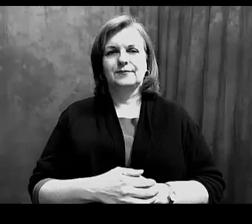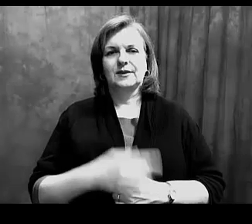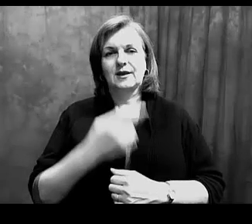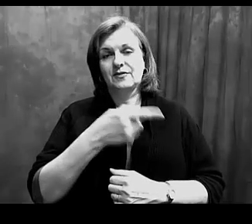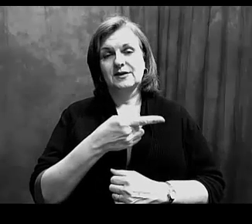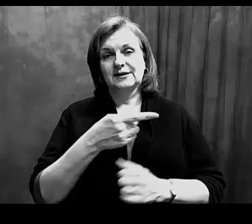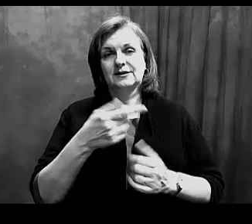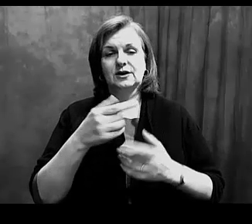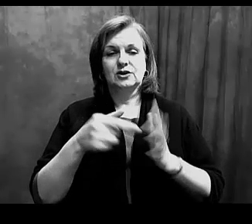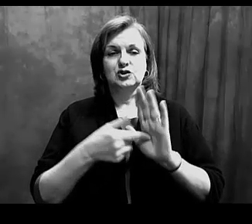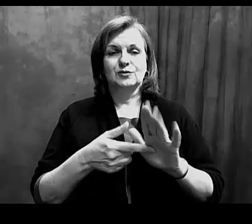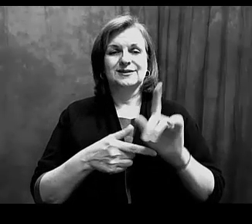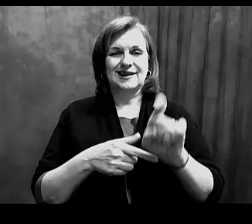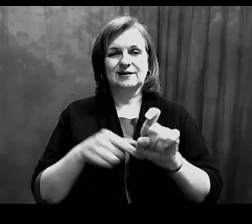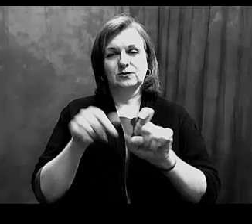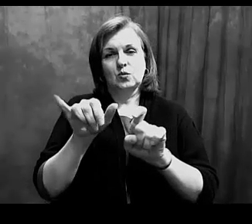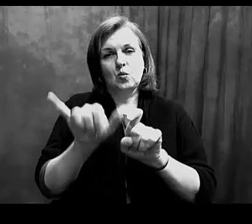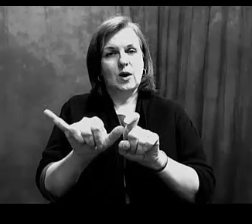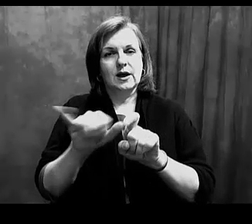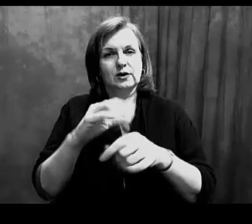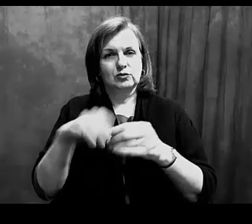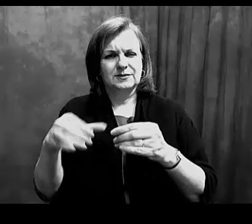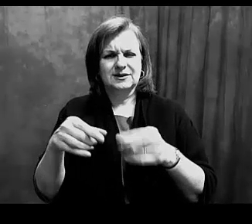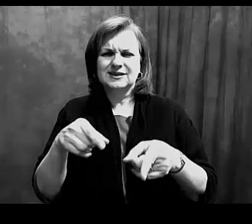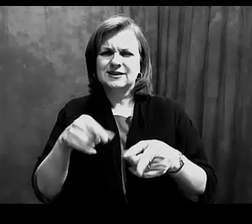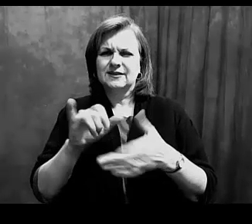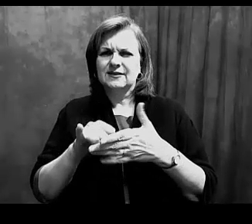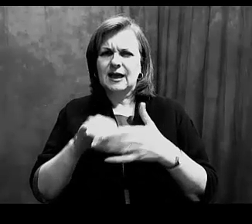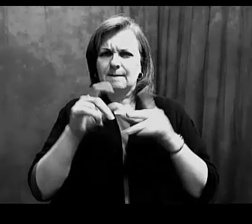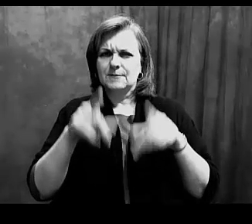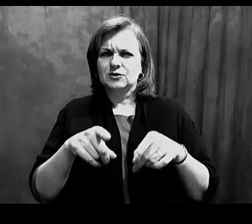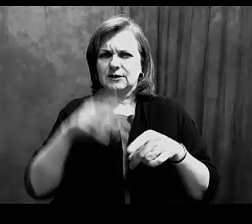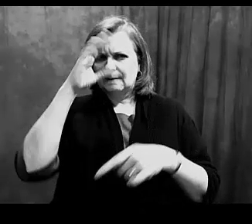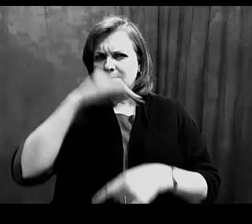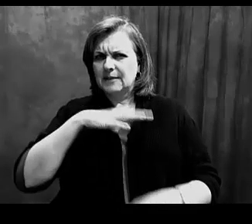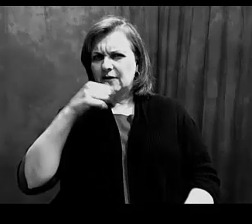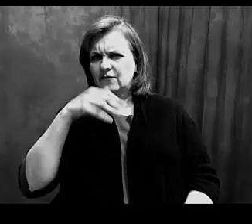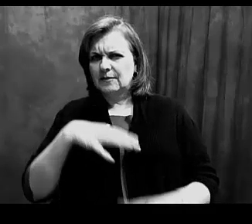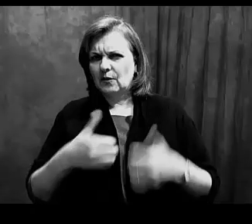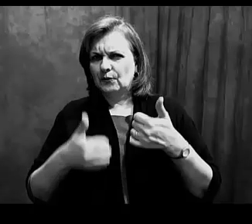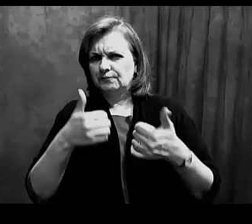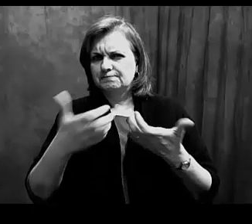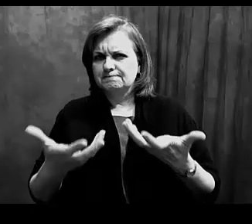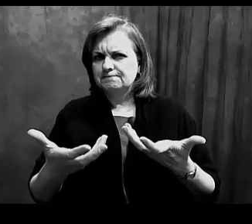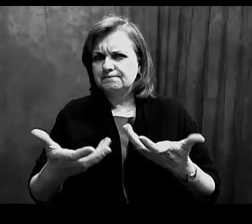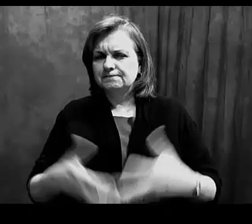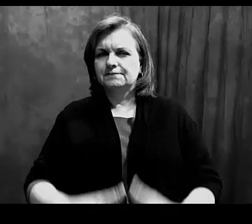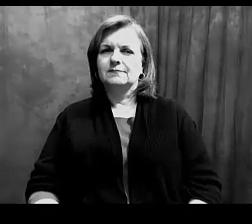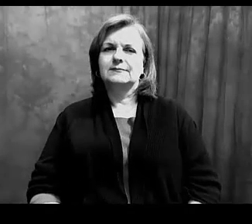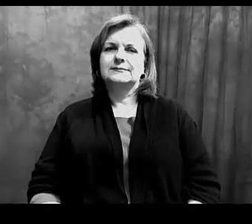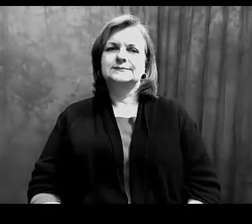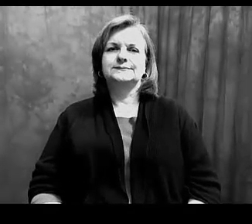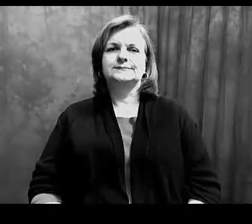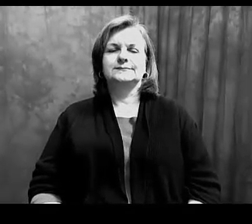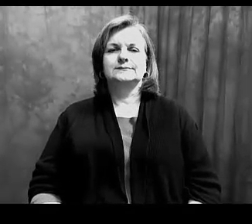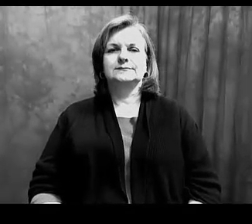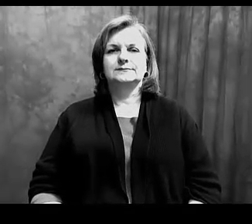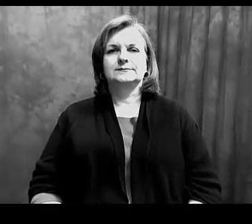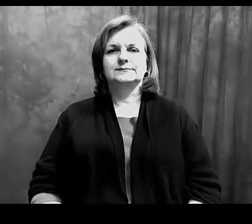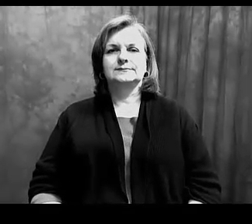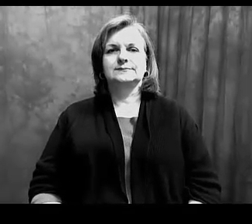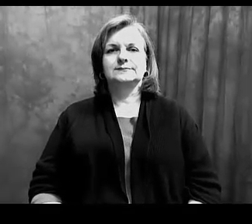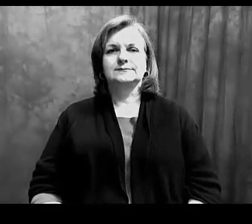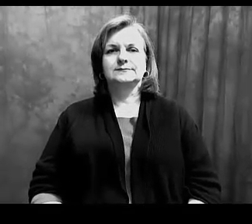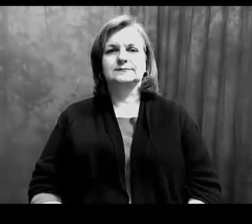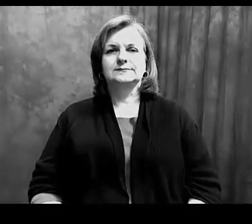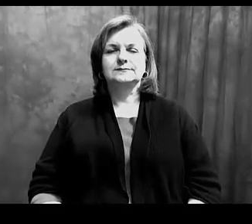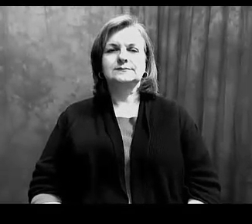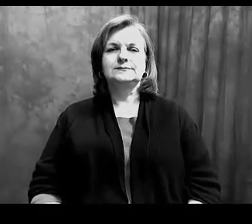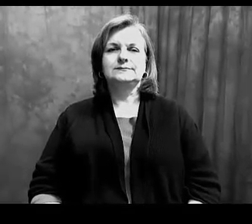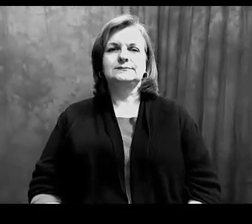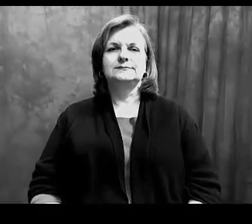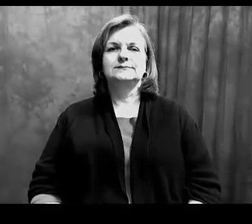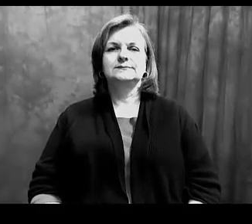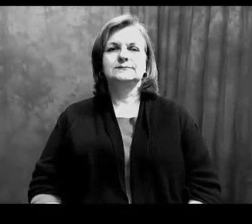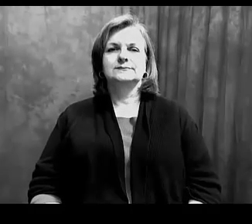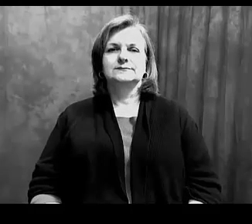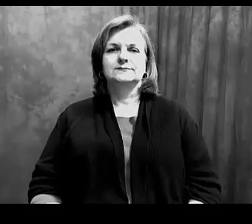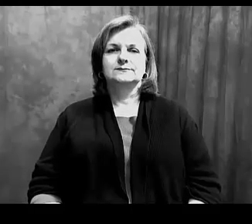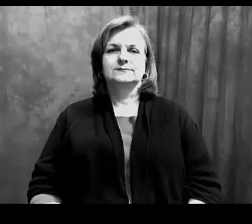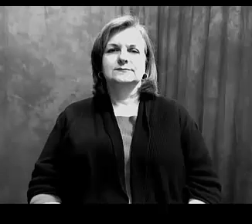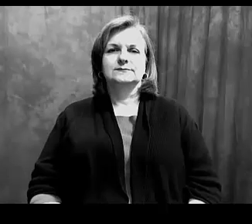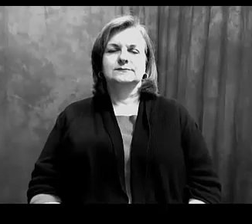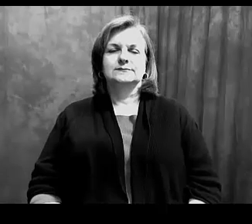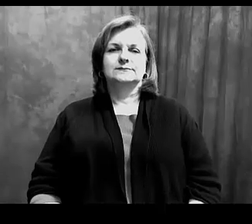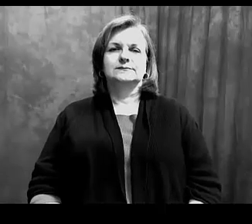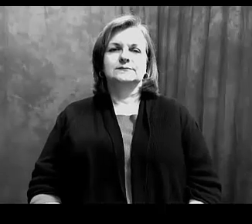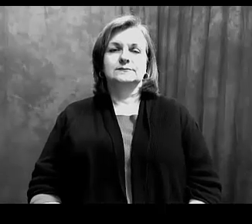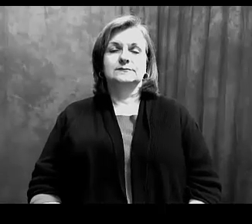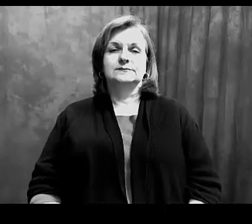in this case the sex chromosome show is an "XY" -- so is this male or female